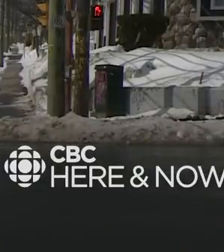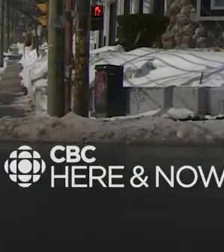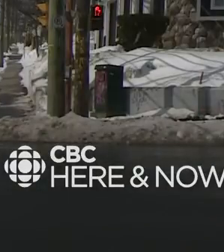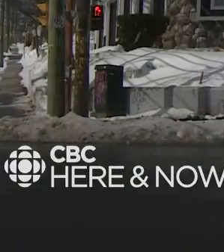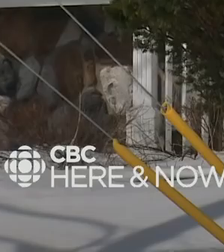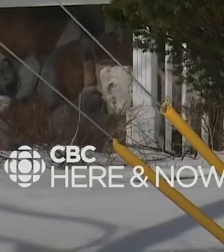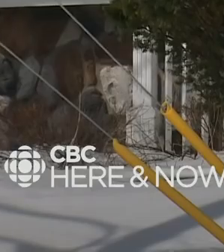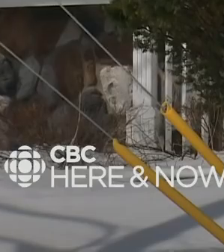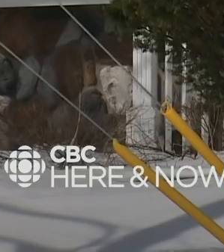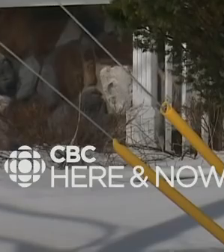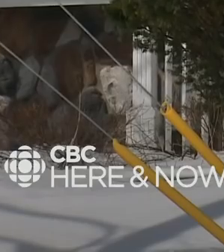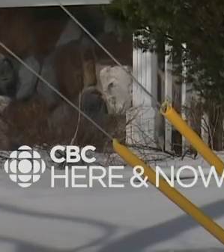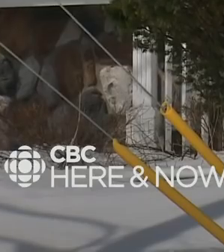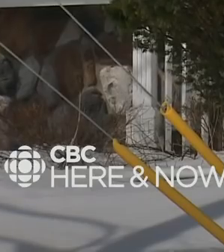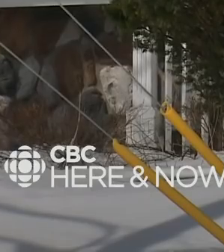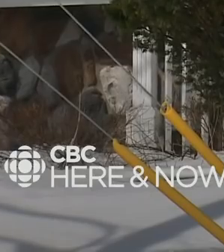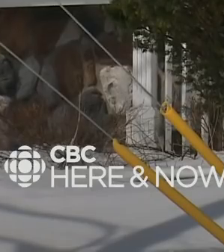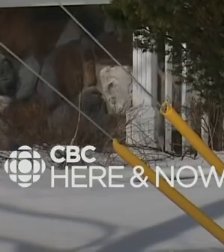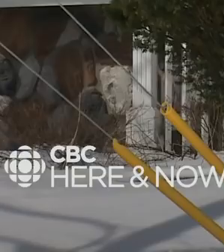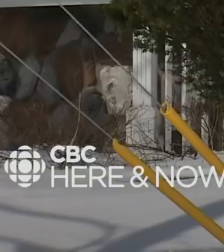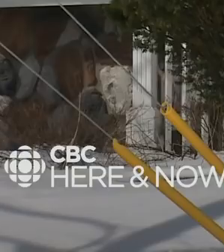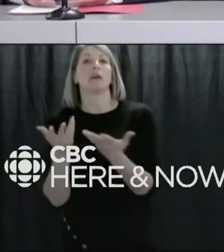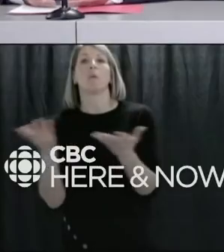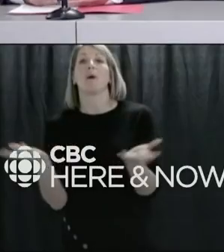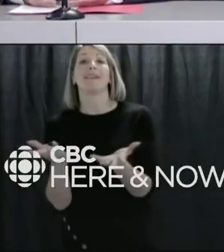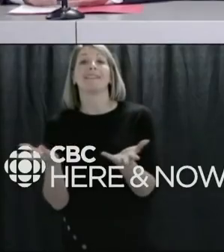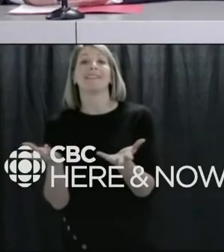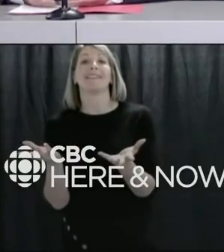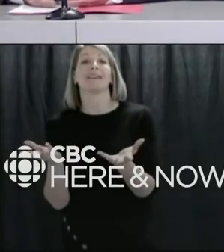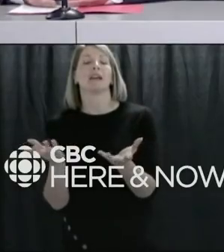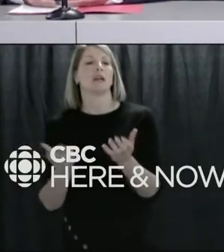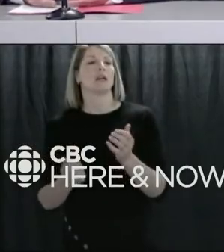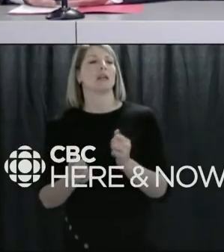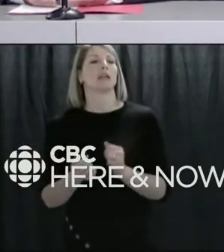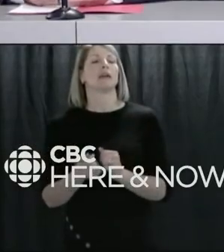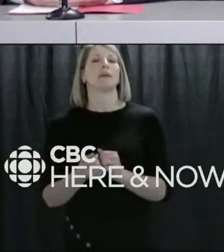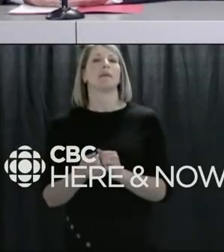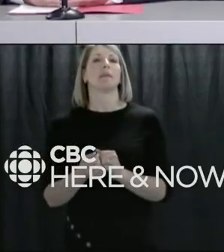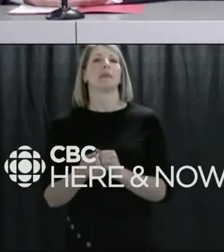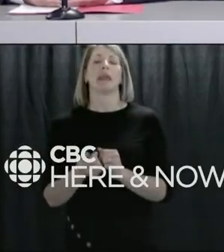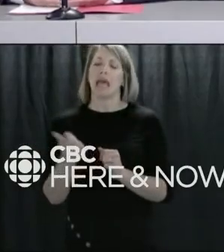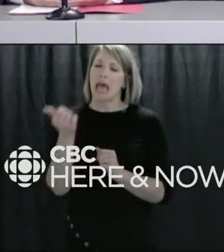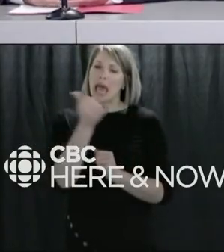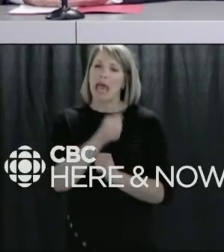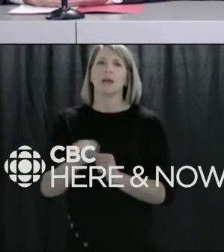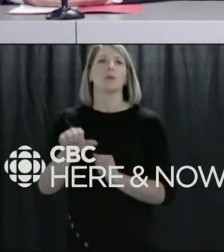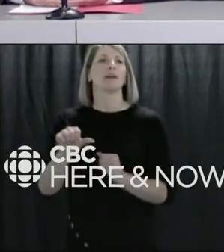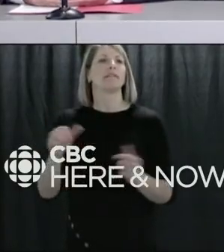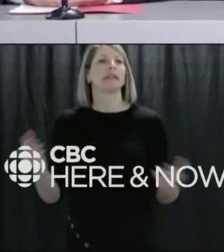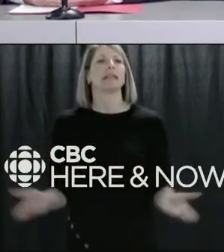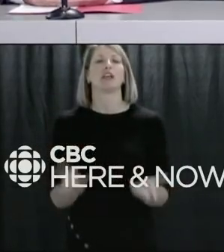HAVE BEEN EXPOSED TO AN INFECTED